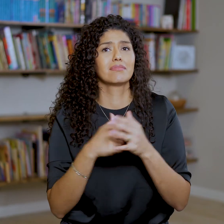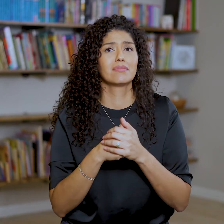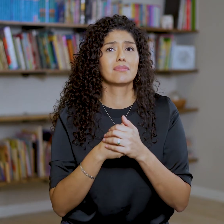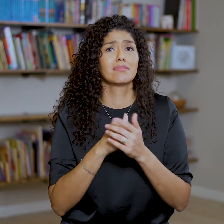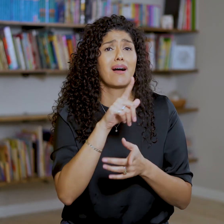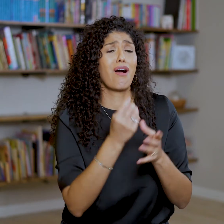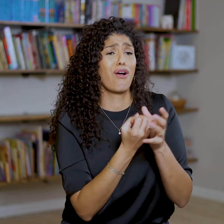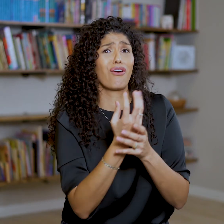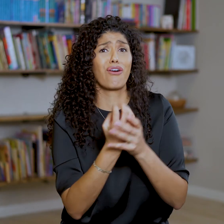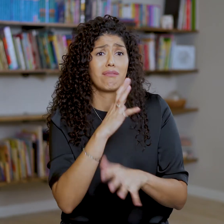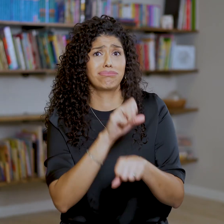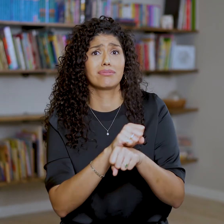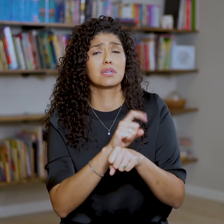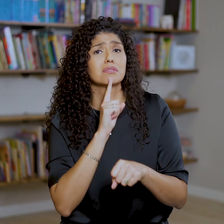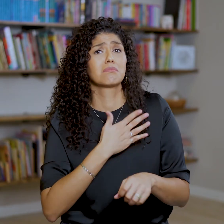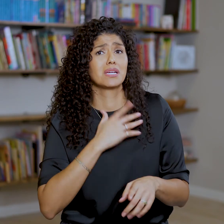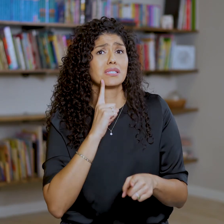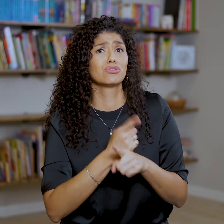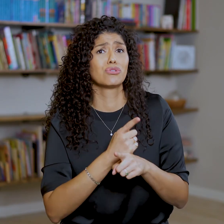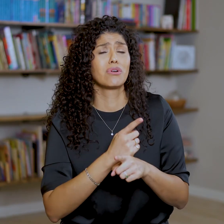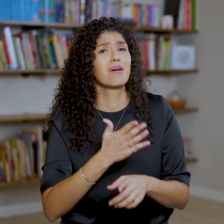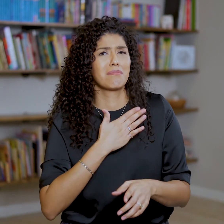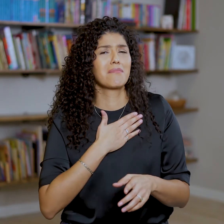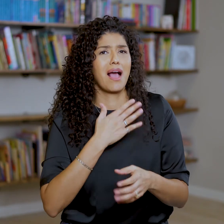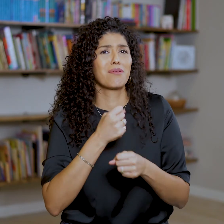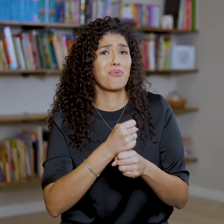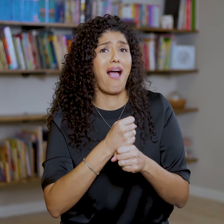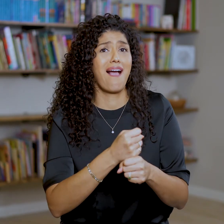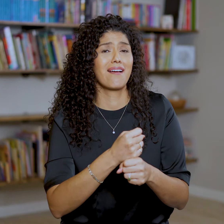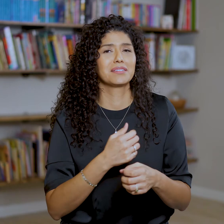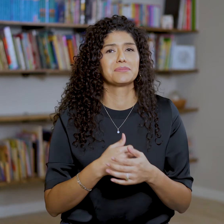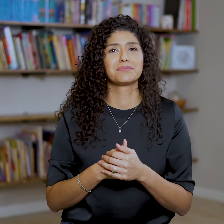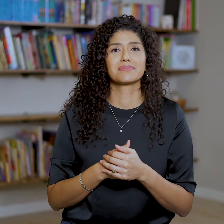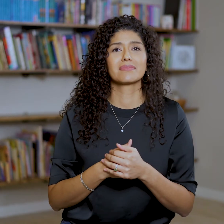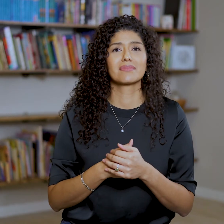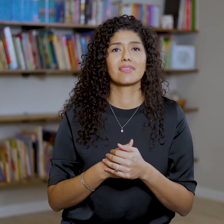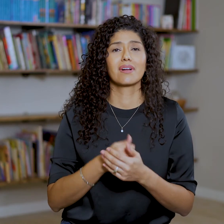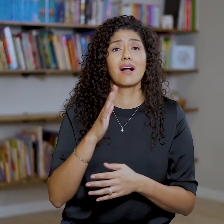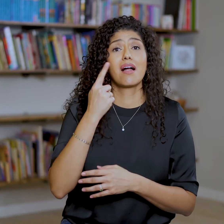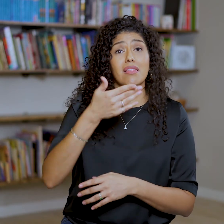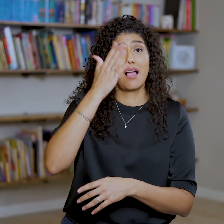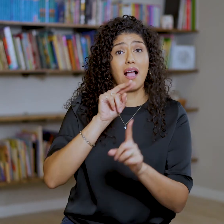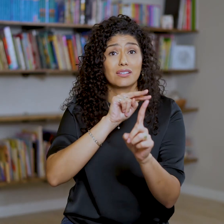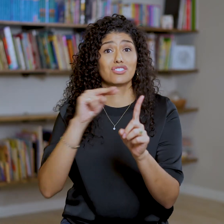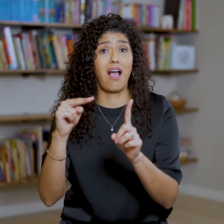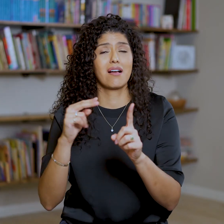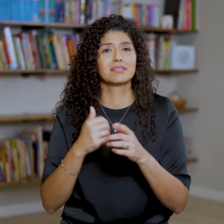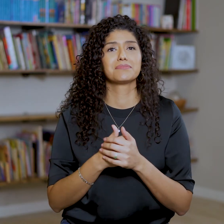“A garden locked is my sister, my bride.” The God Shot: